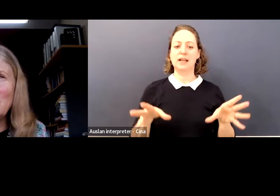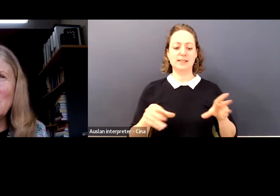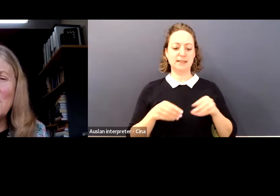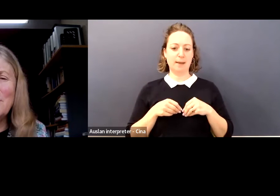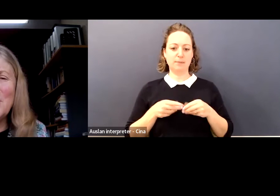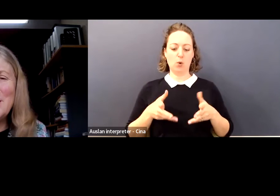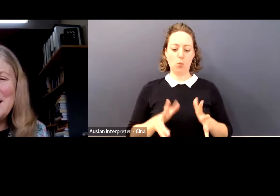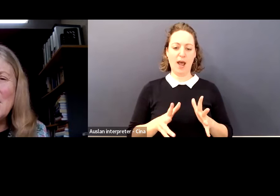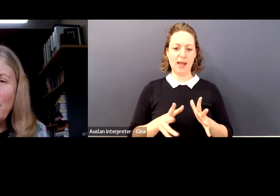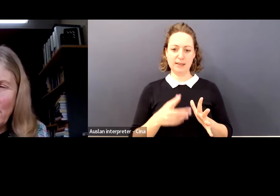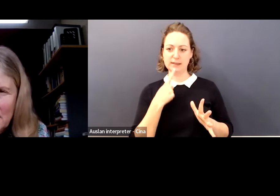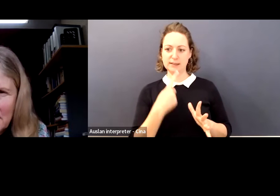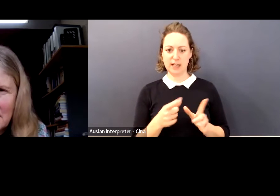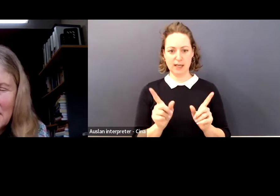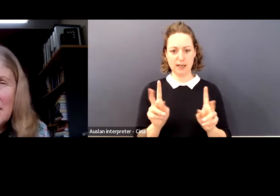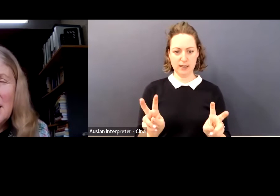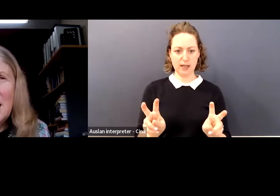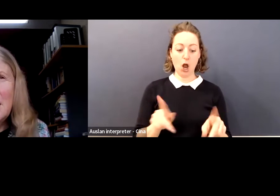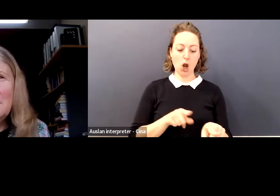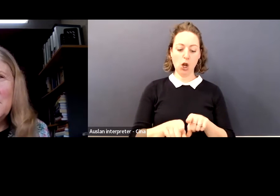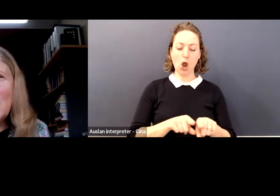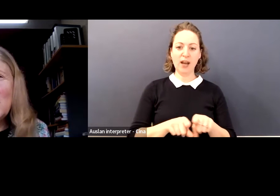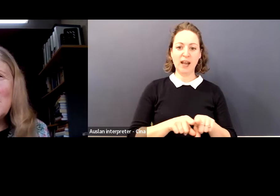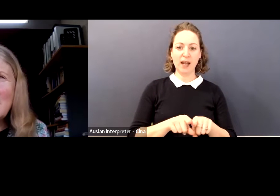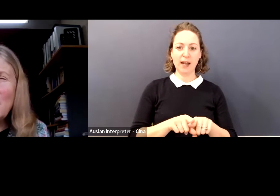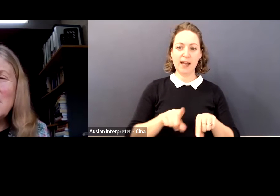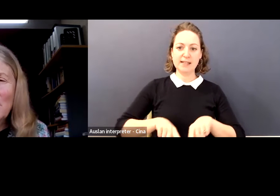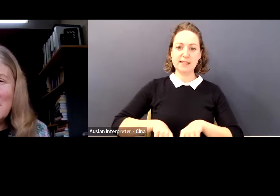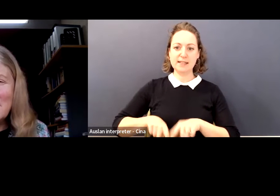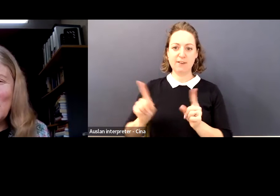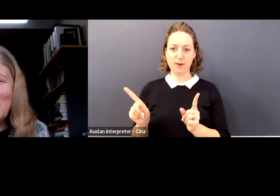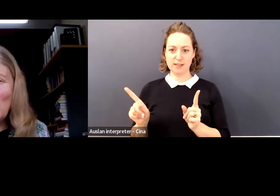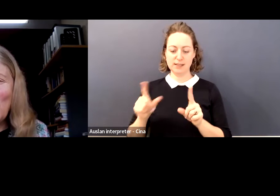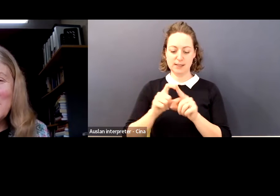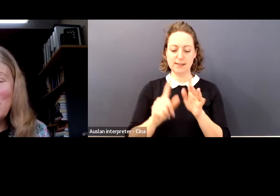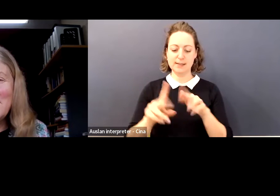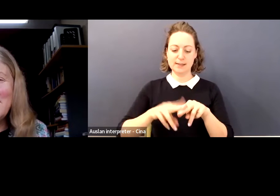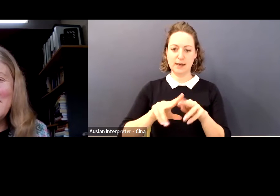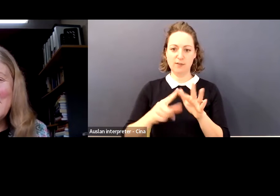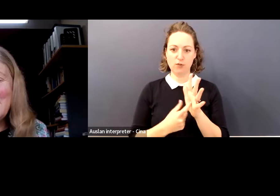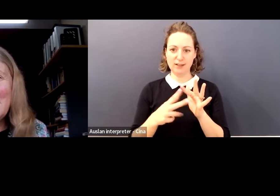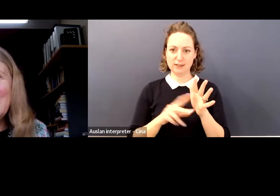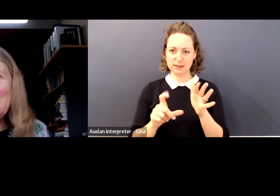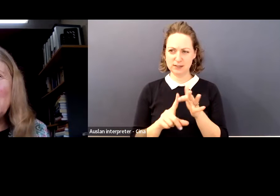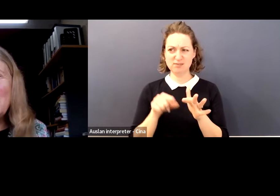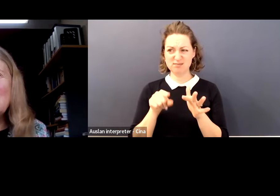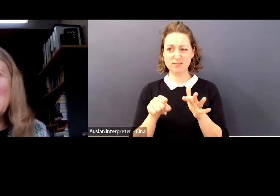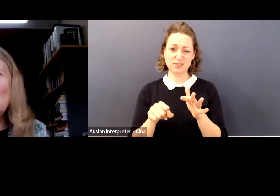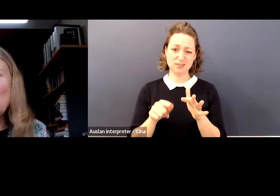the term learning difference, which in some ways fits with what is written in the DDA, but in many